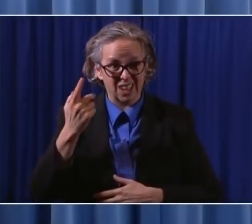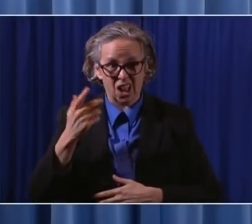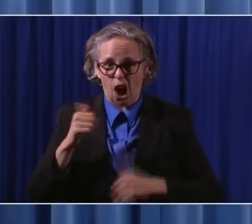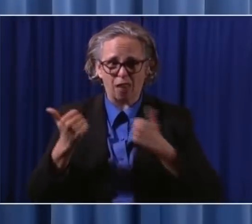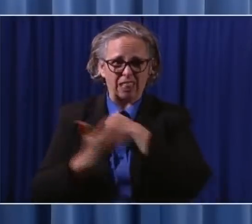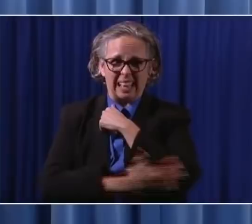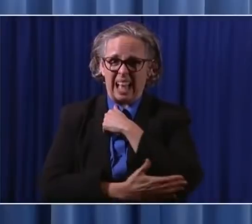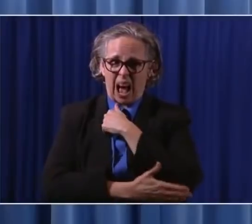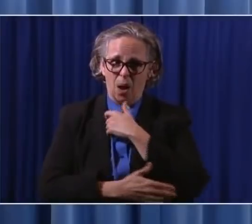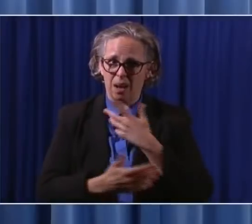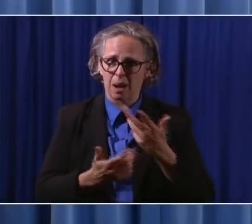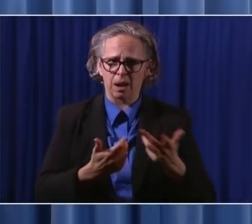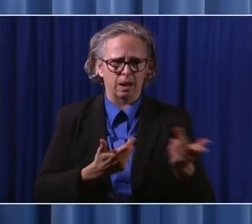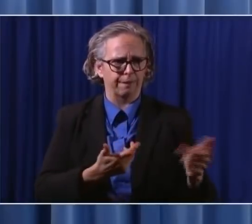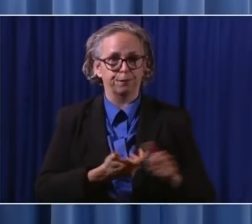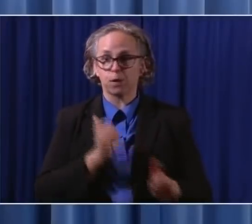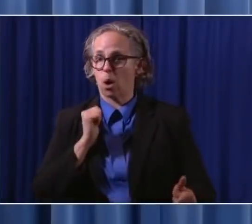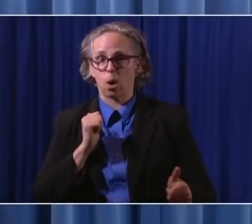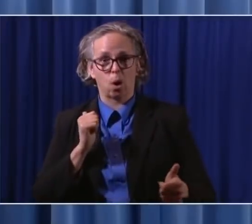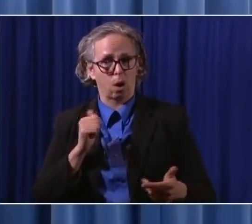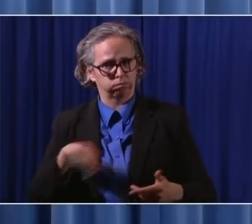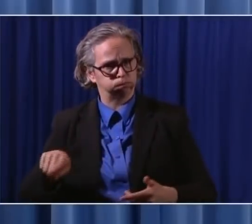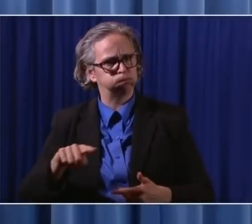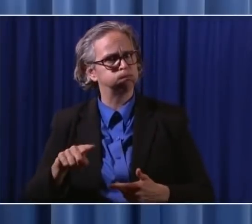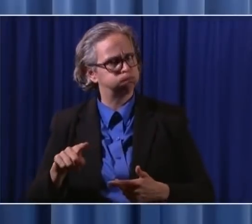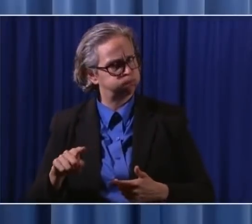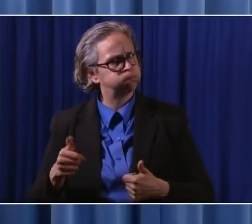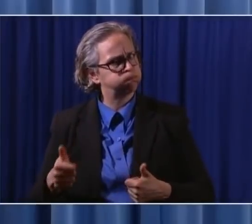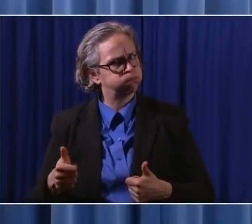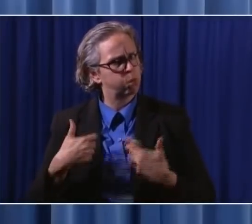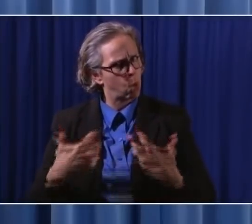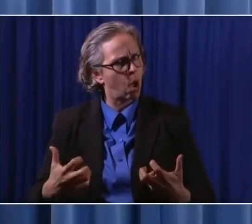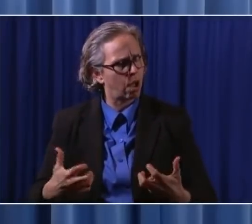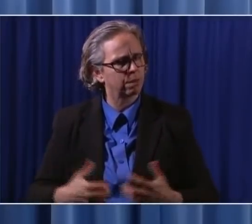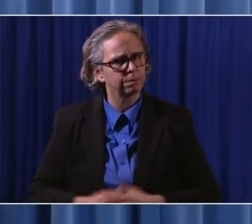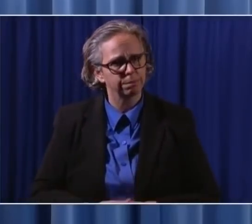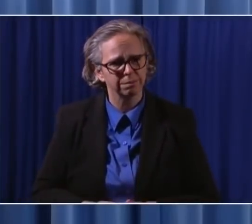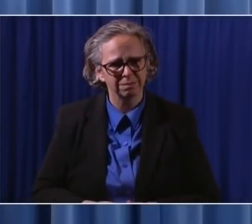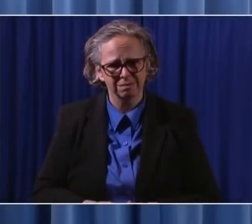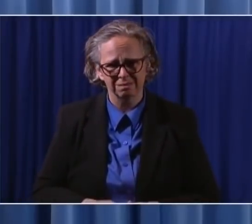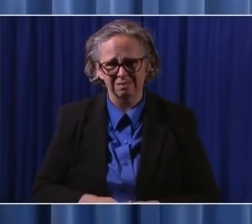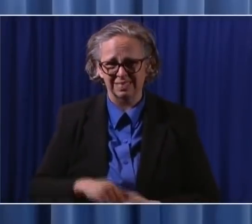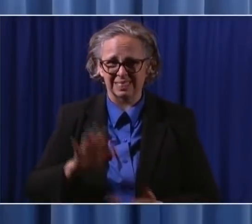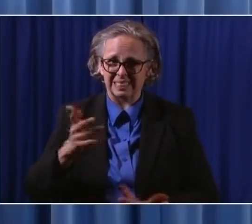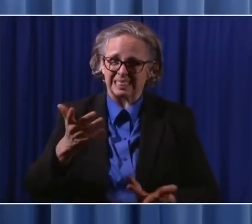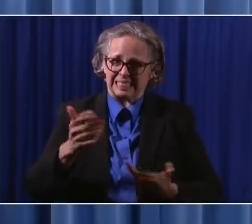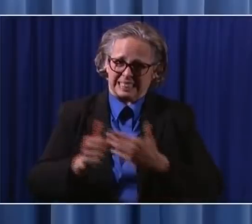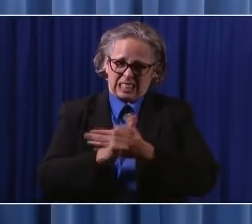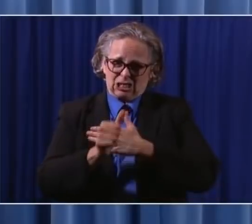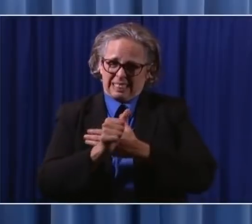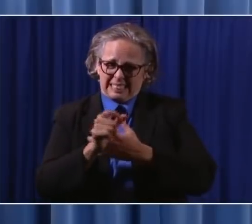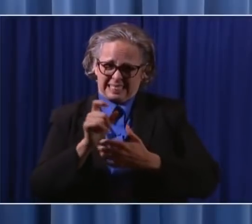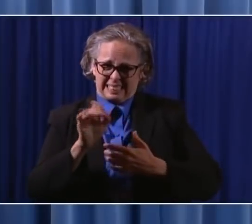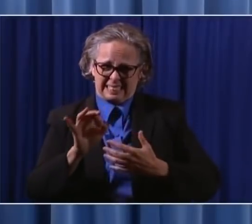LEARNED, THE EARLIER WE DO THINGS, THE MORE IMPACT WE HAVE. THERE'S A REAL OPPORTUNITY IN THESE OTHER COUNTIES TO AVOID GETTING TO THE RED LEVEL.